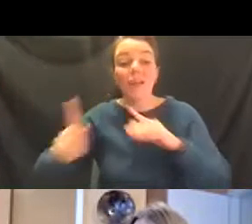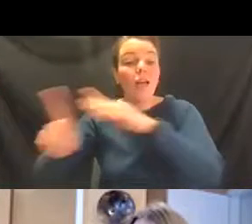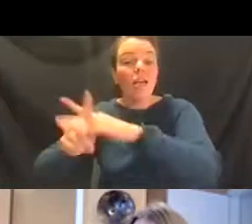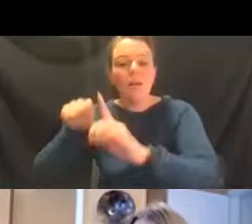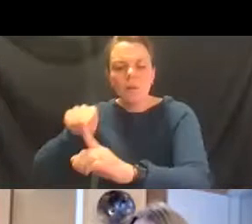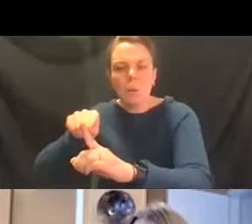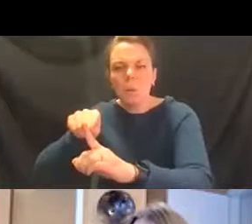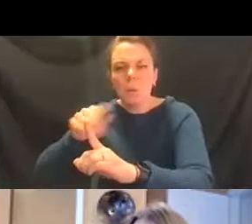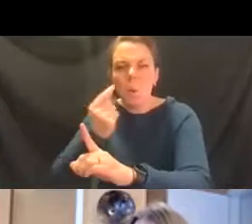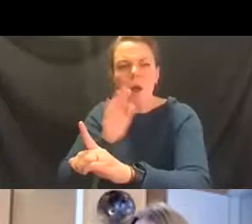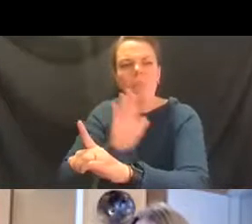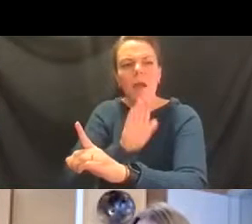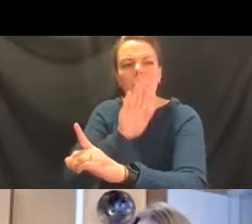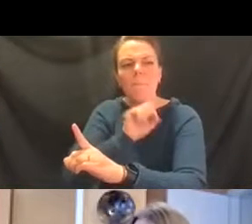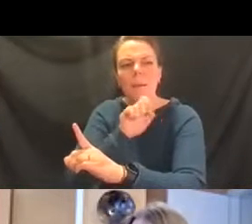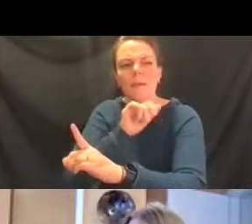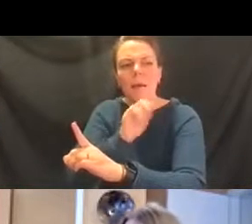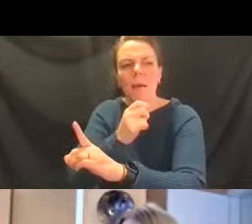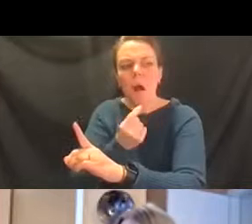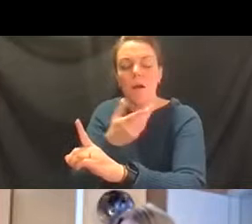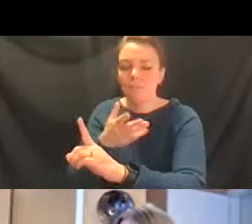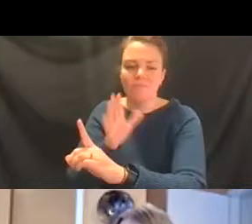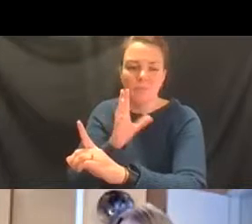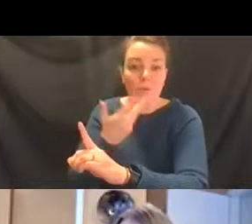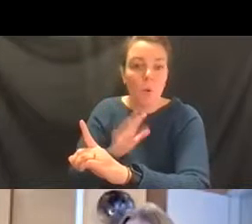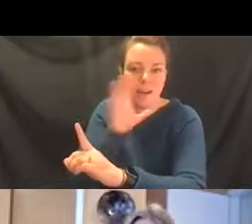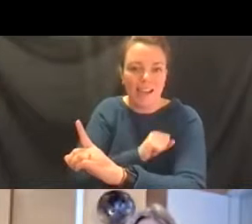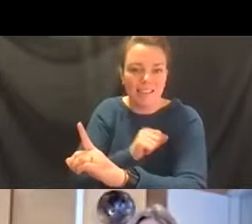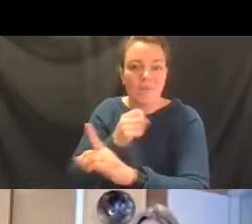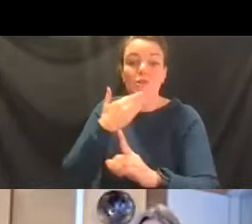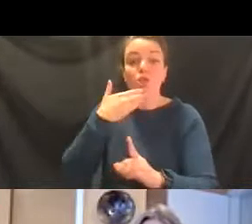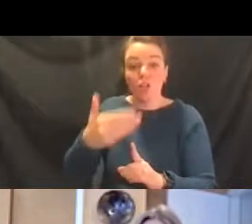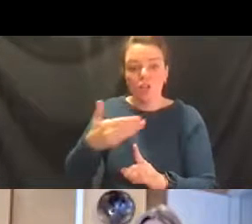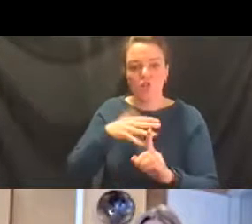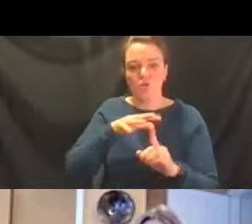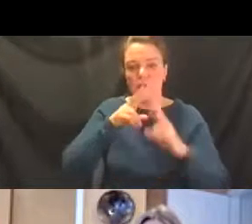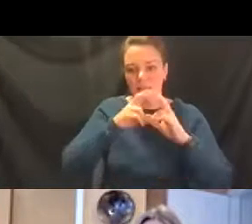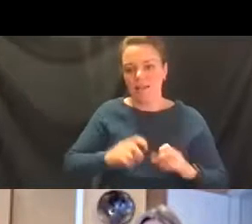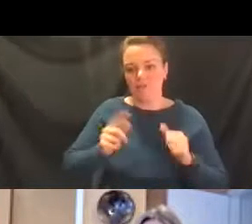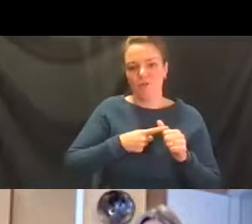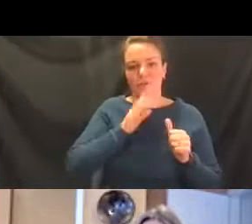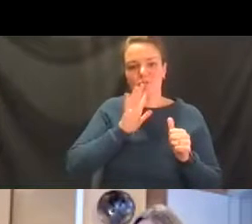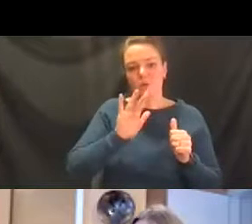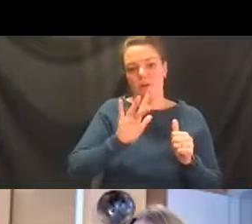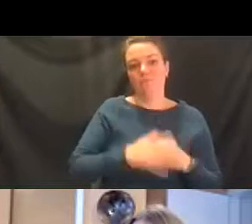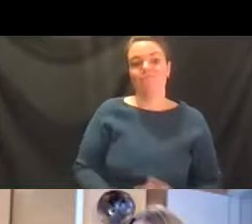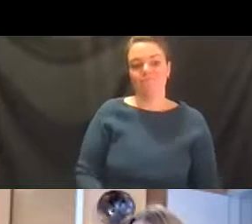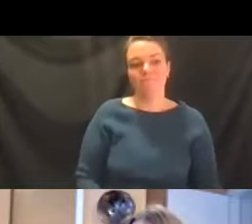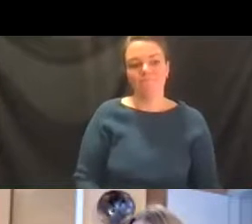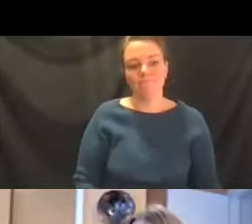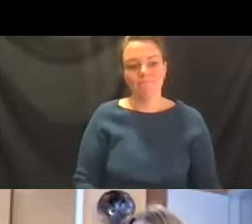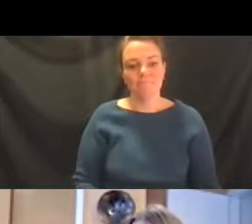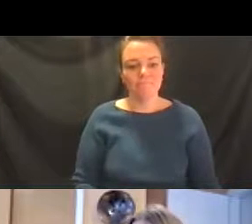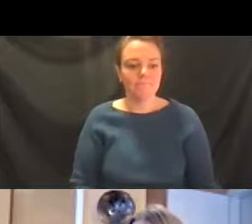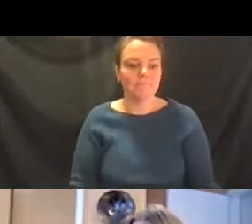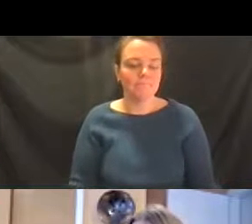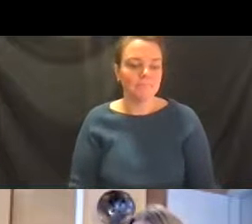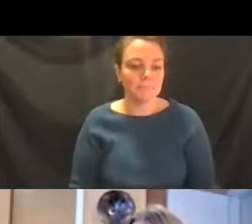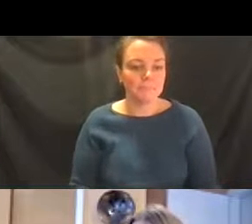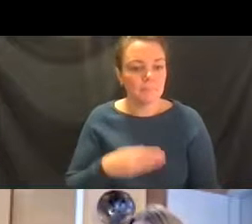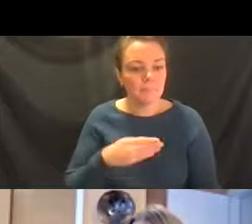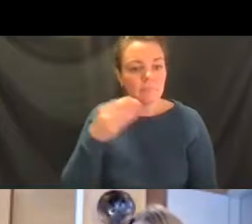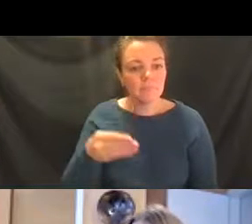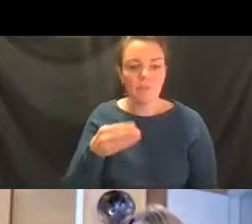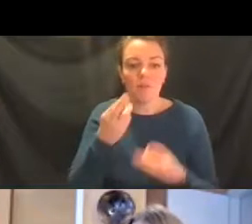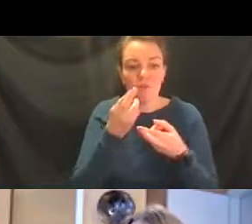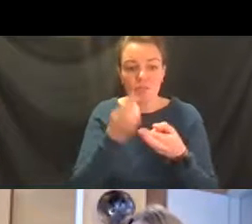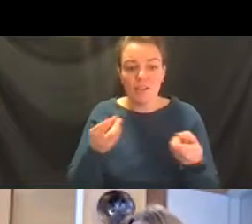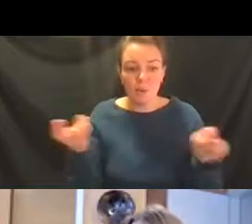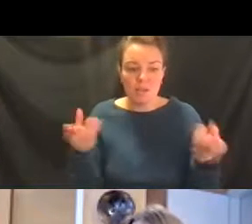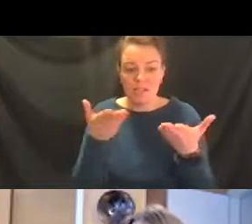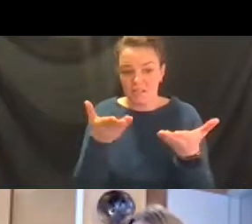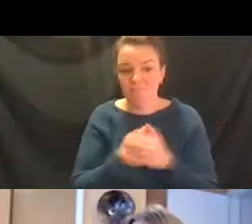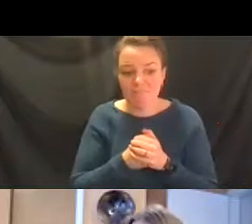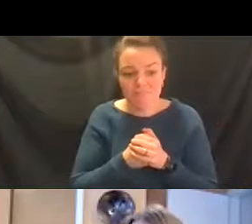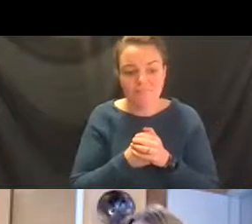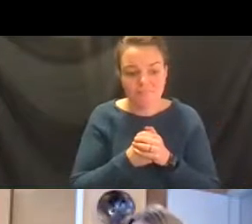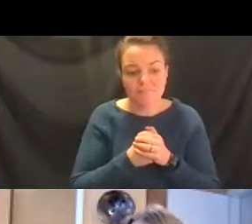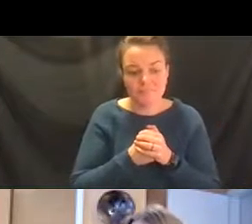like Jasmina talked about. Next slide. That's my last slide. These are resources that we've used